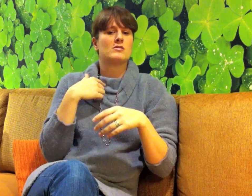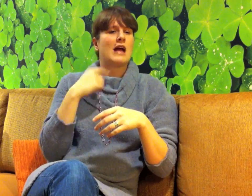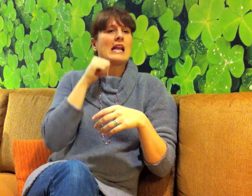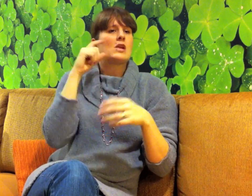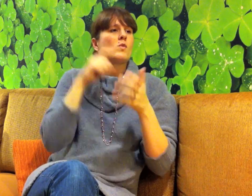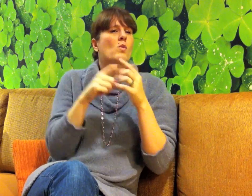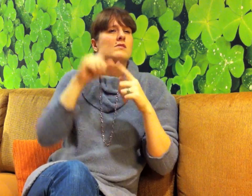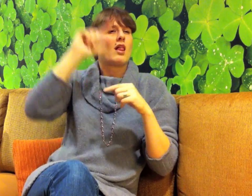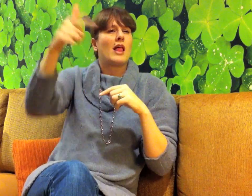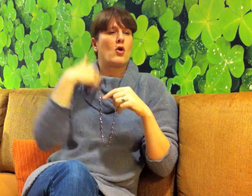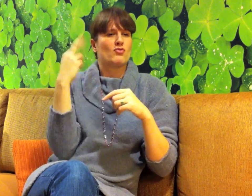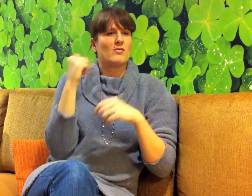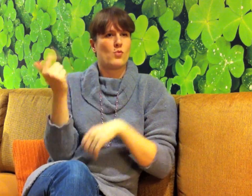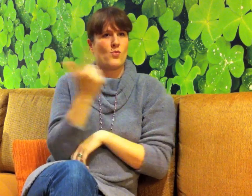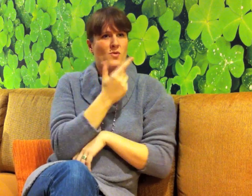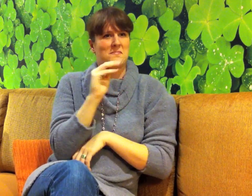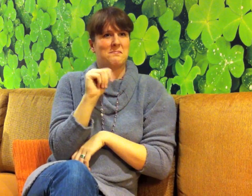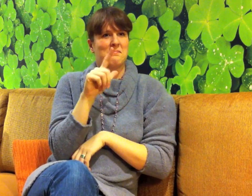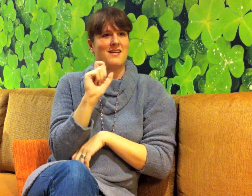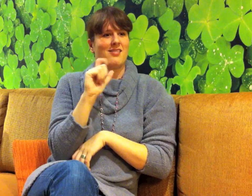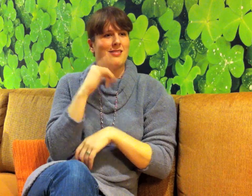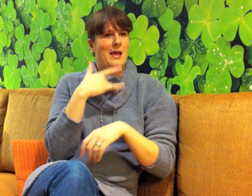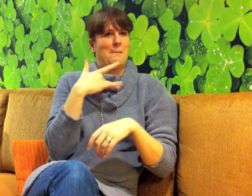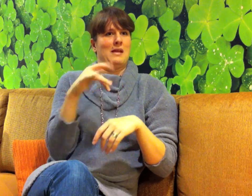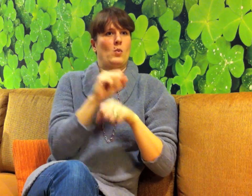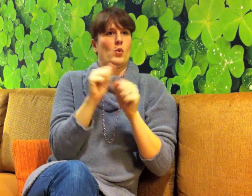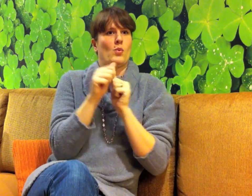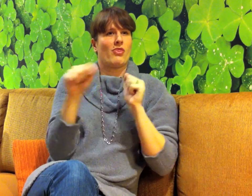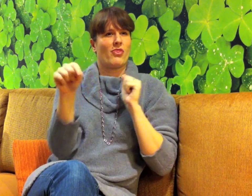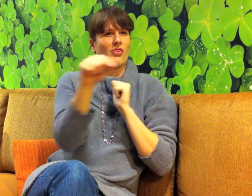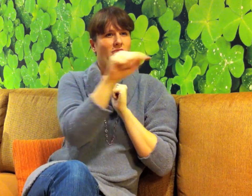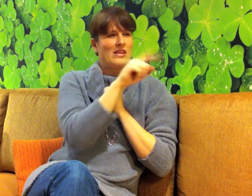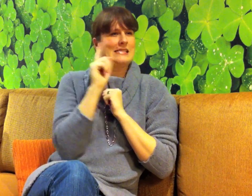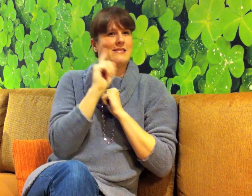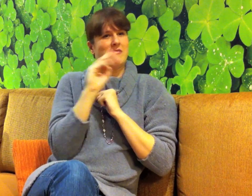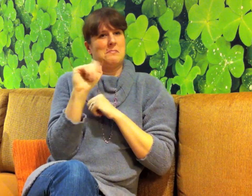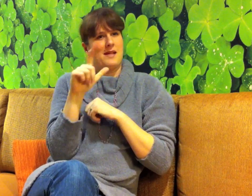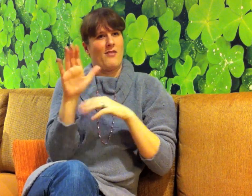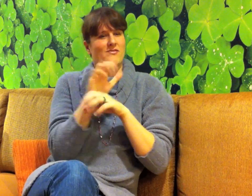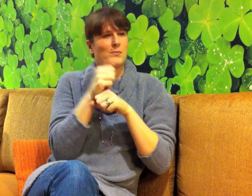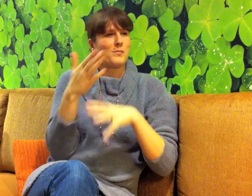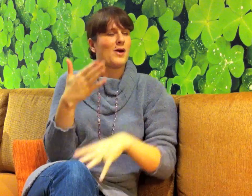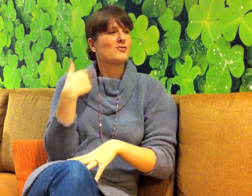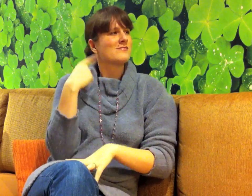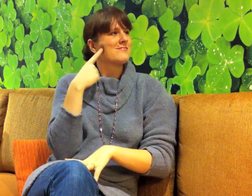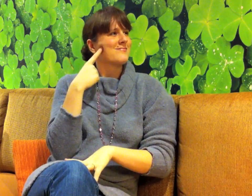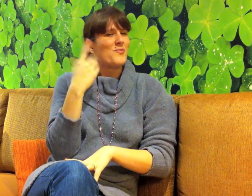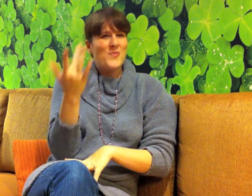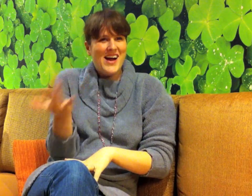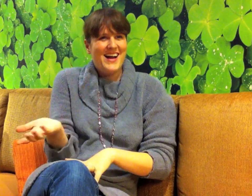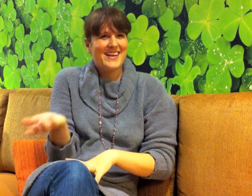I did not noticed until later on, I realized it was all male. I tended to work with them and thought to myself, "Why?"